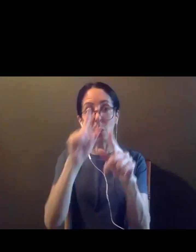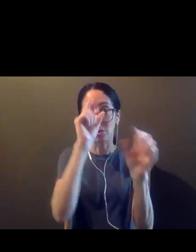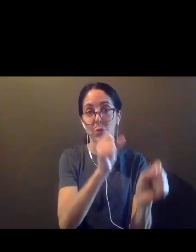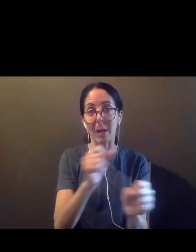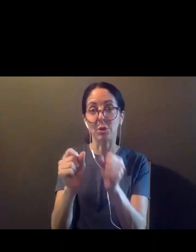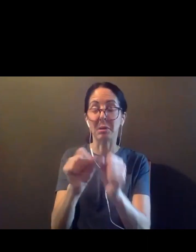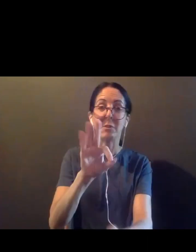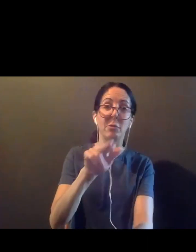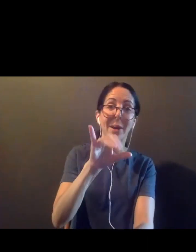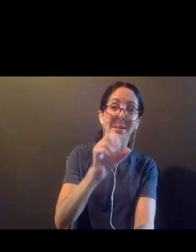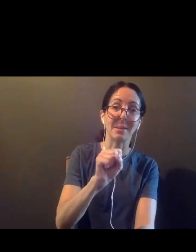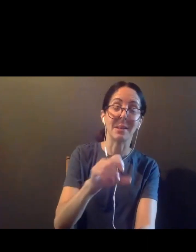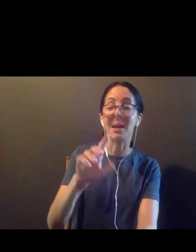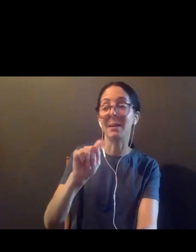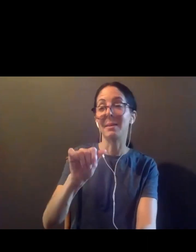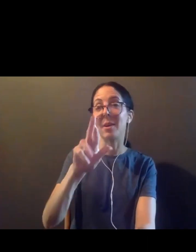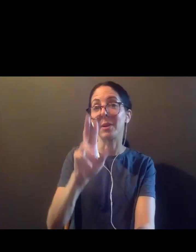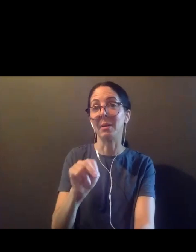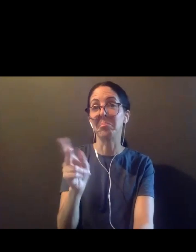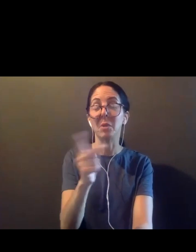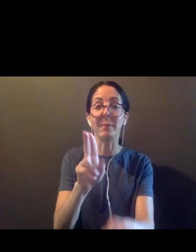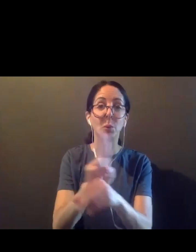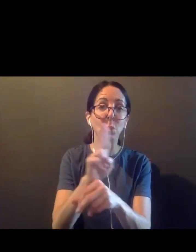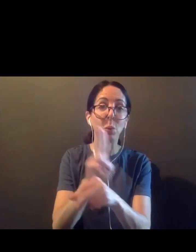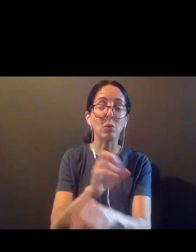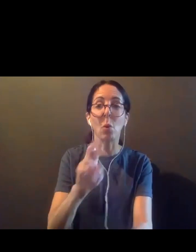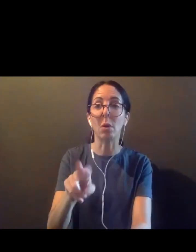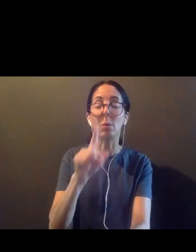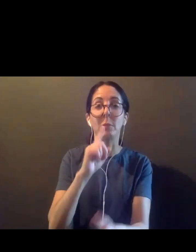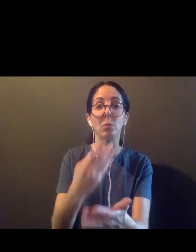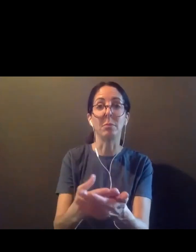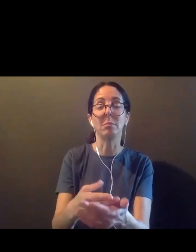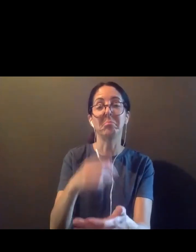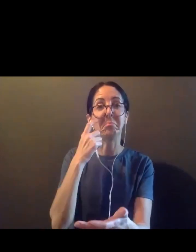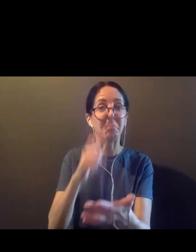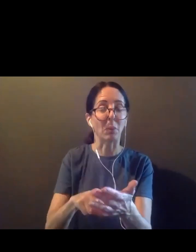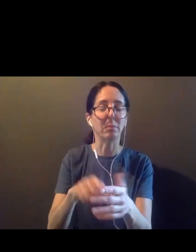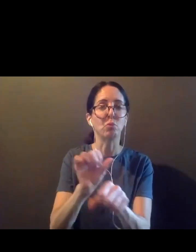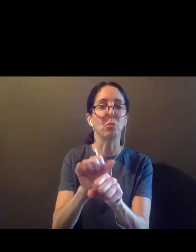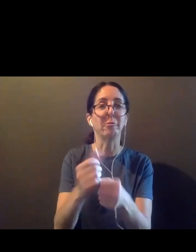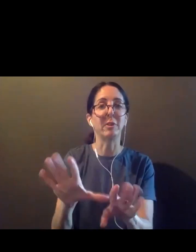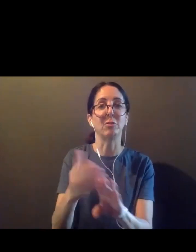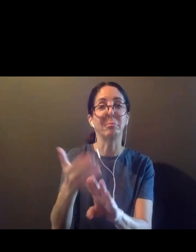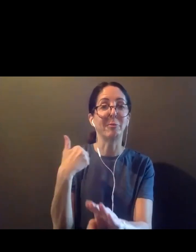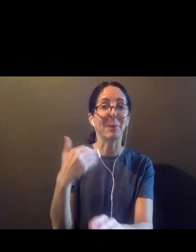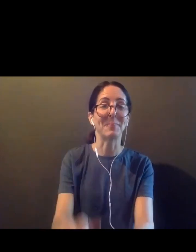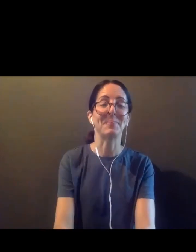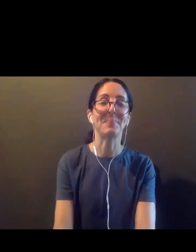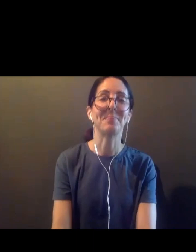or Taryn have come across and used that have worked. Thank you.